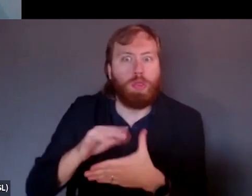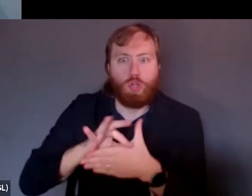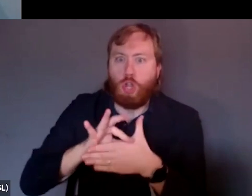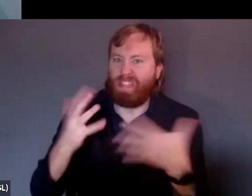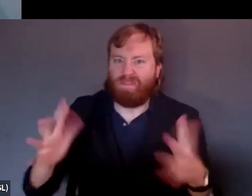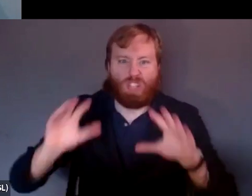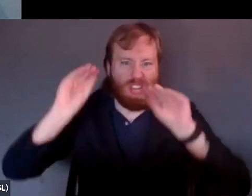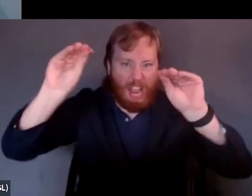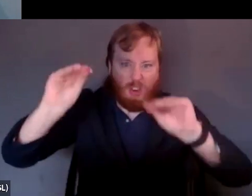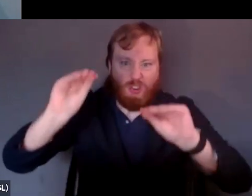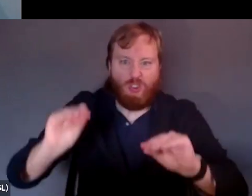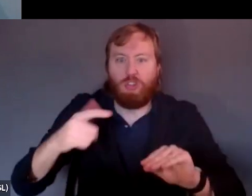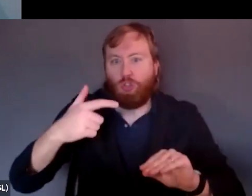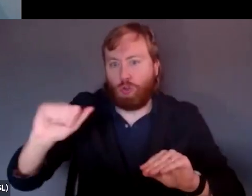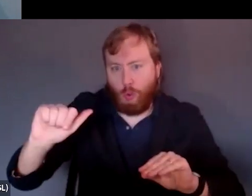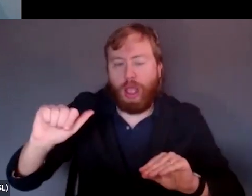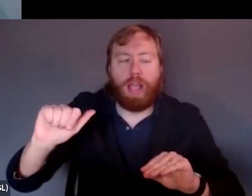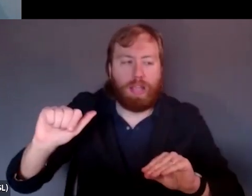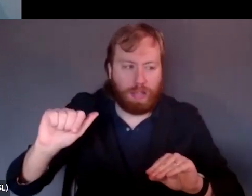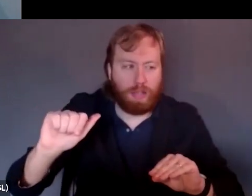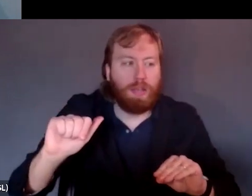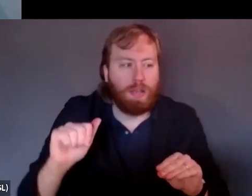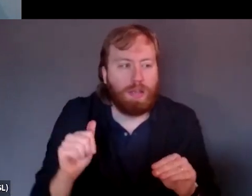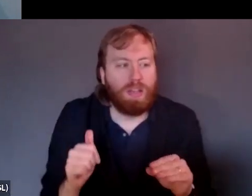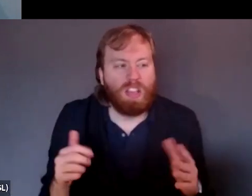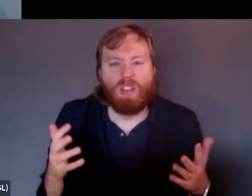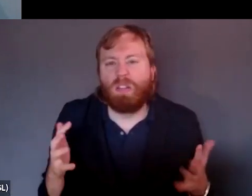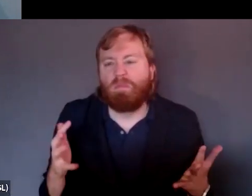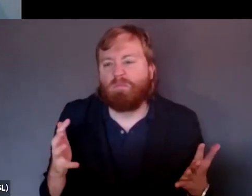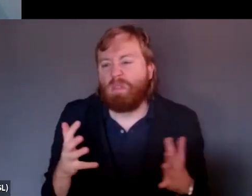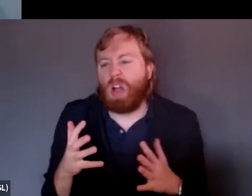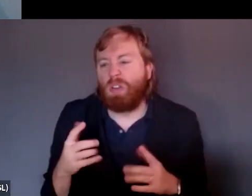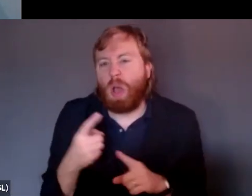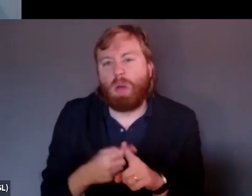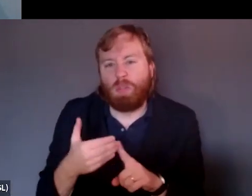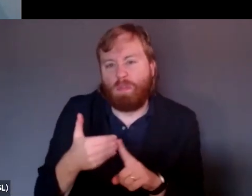and QA primarily done about a month before launch for a site of this complexity